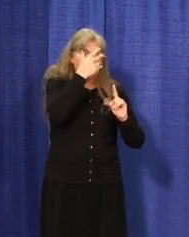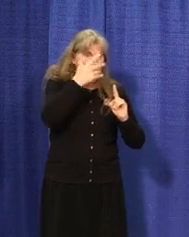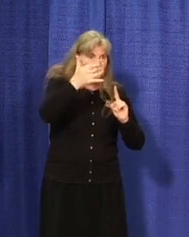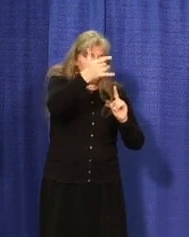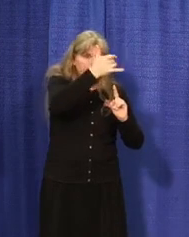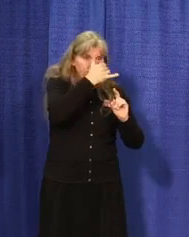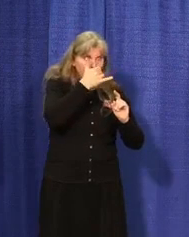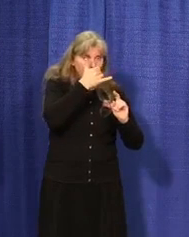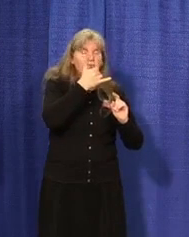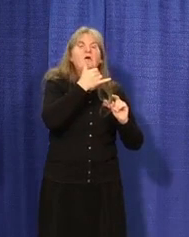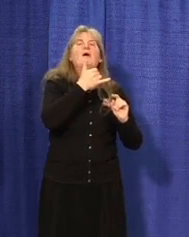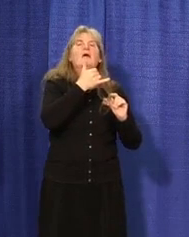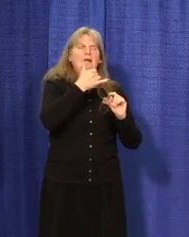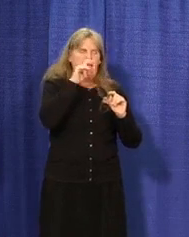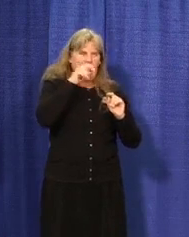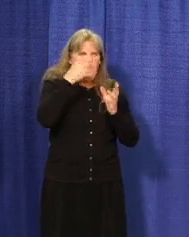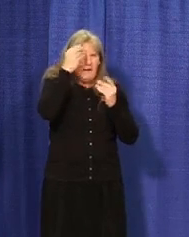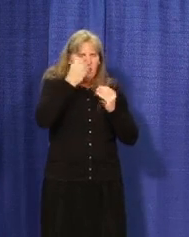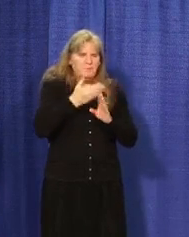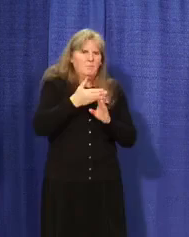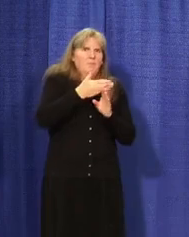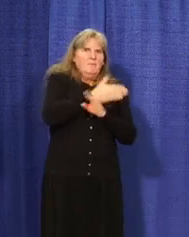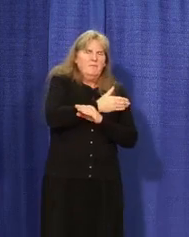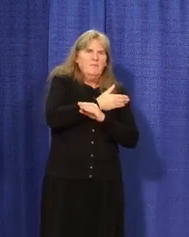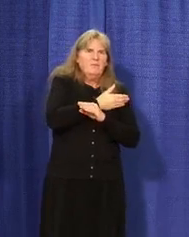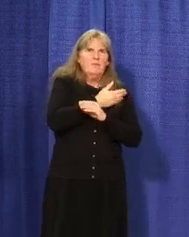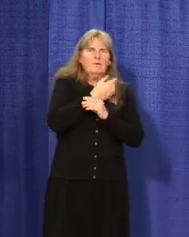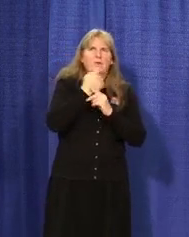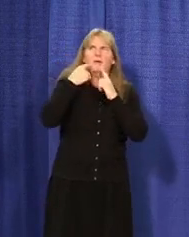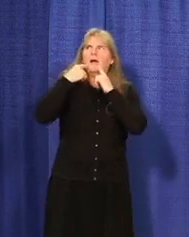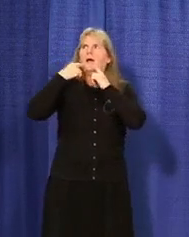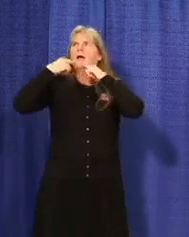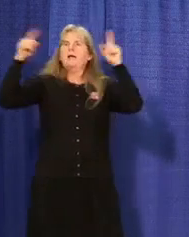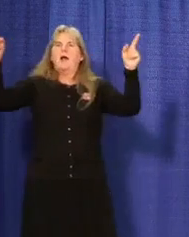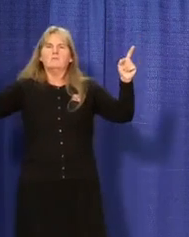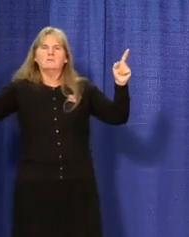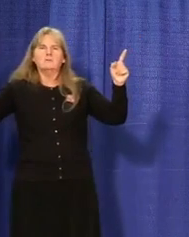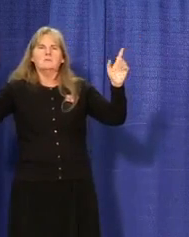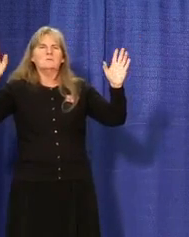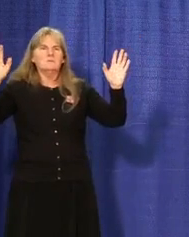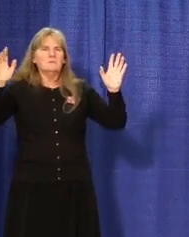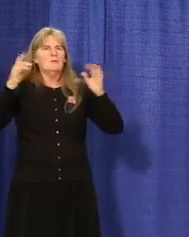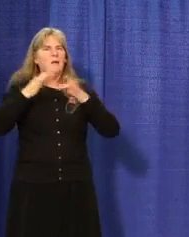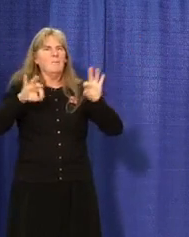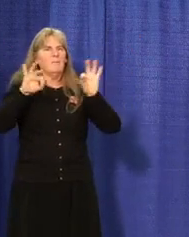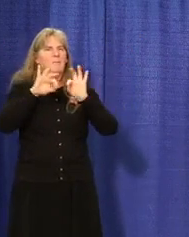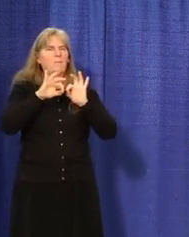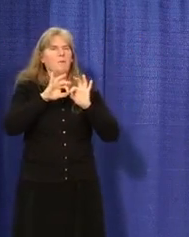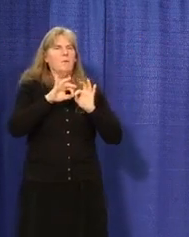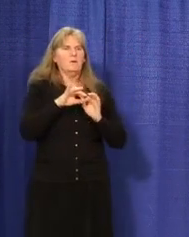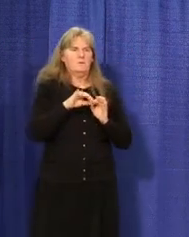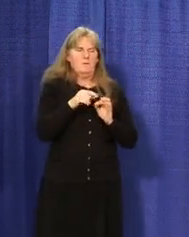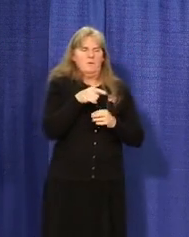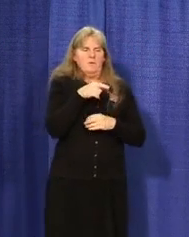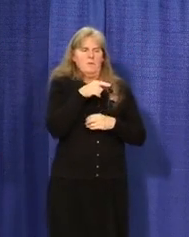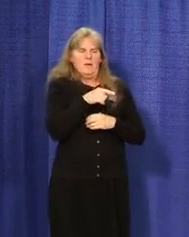information about cases. Including whether or not a public exposure notification is